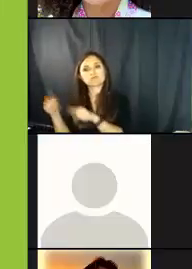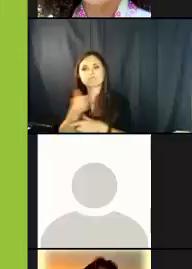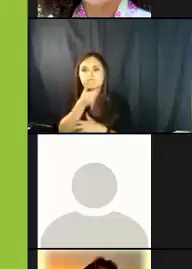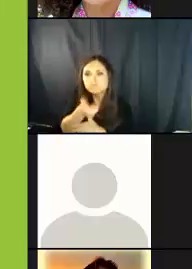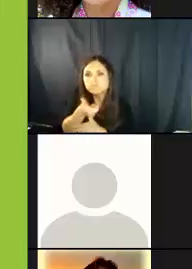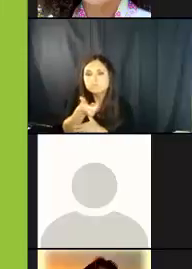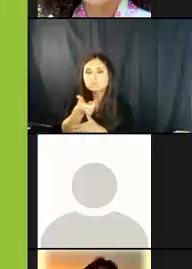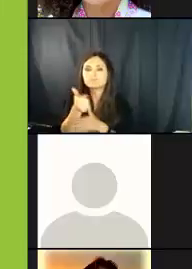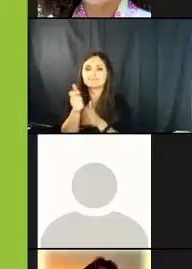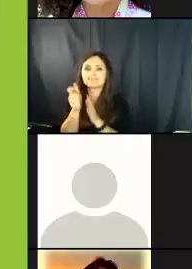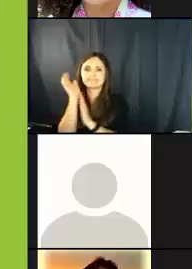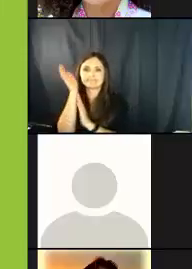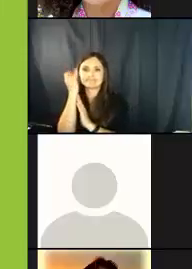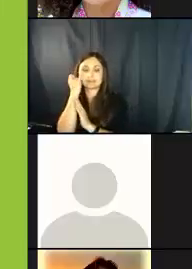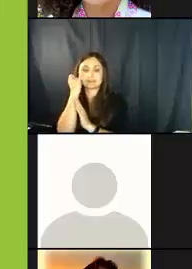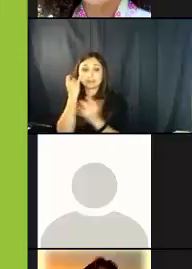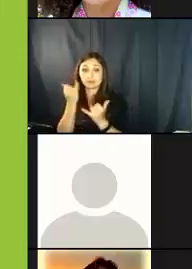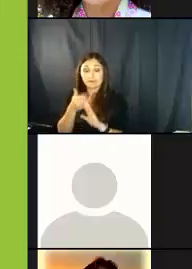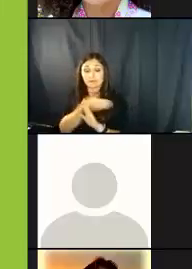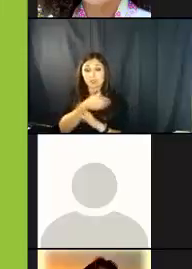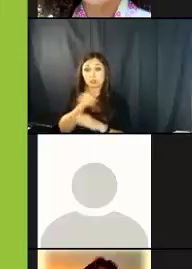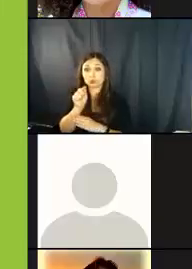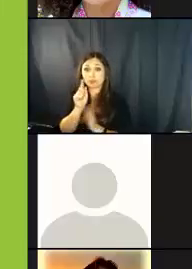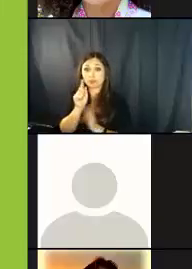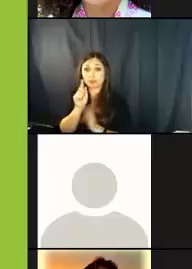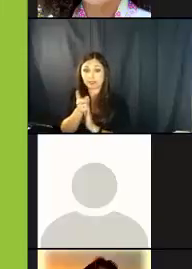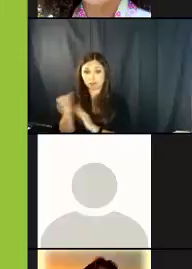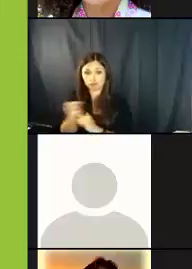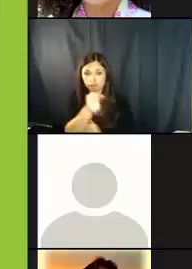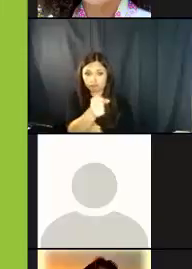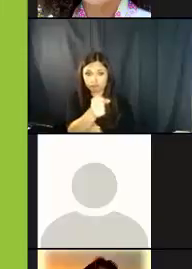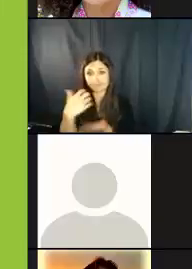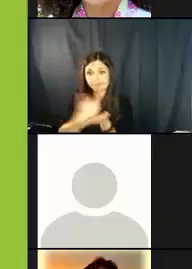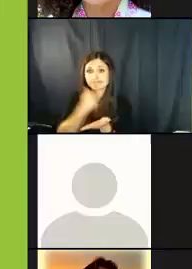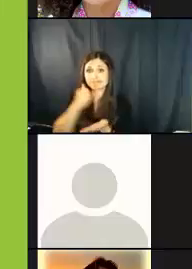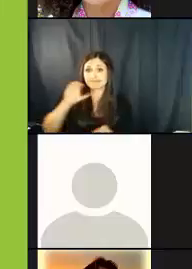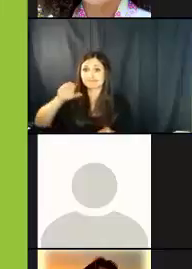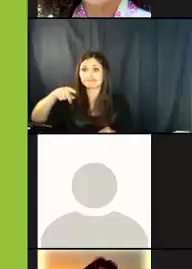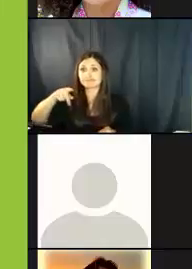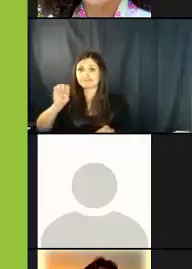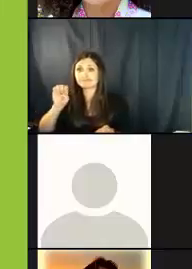If you entered the conference within the first 20 minutes of the session, you're going to earn CPE credits for this session.